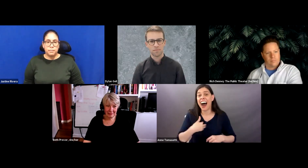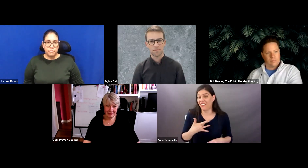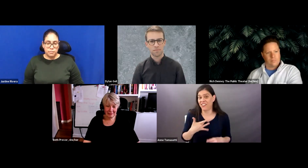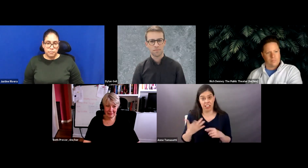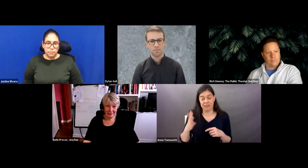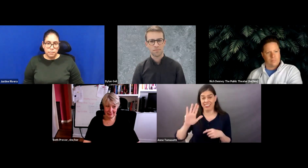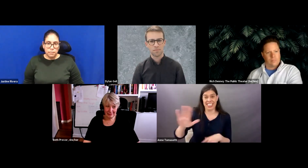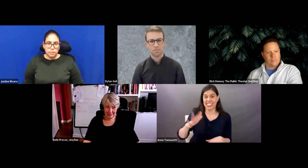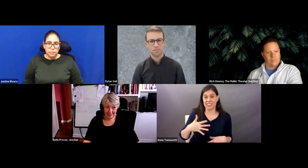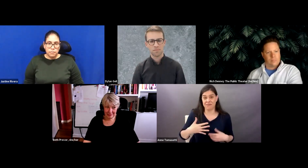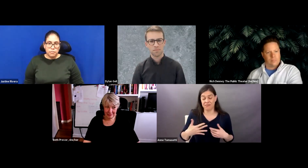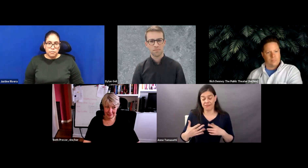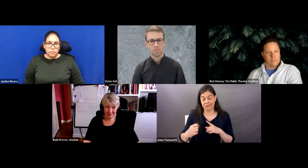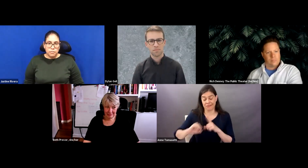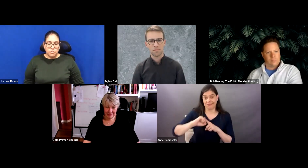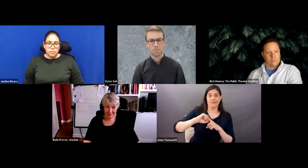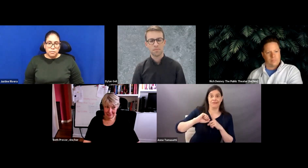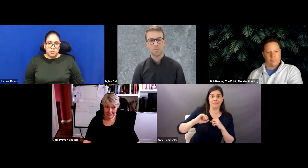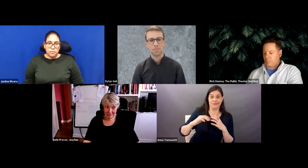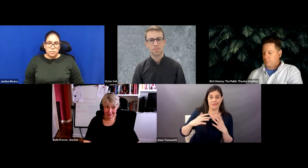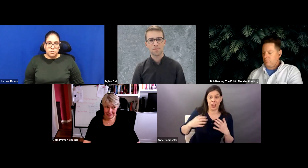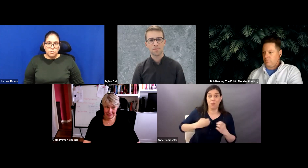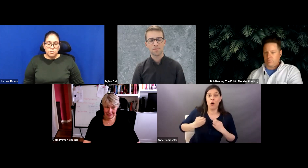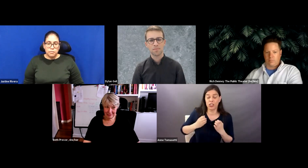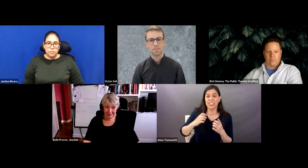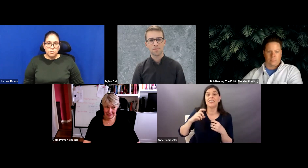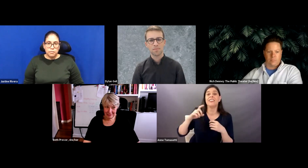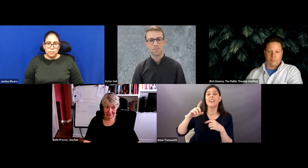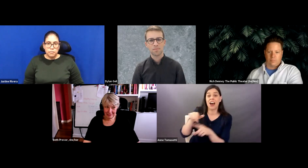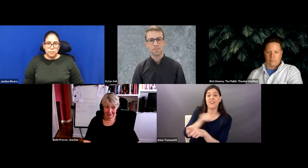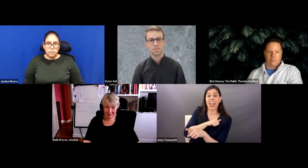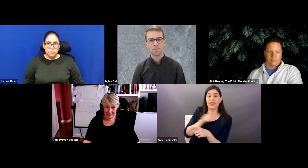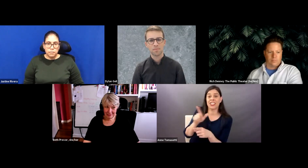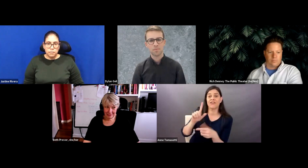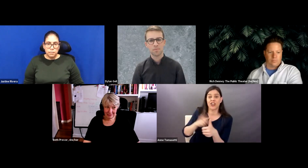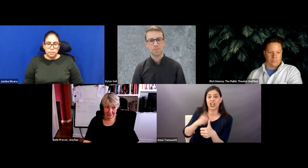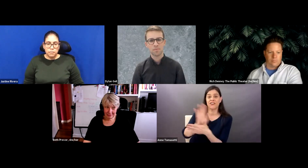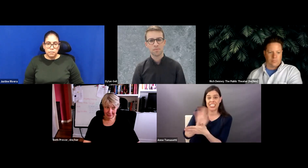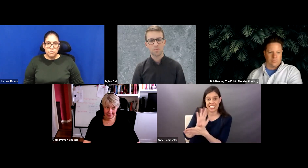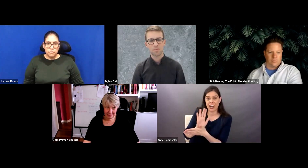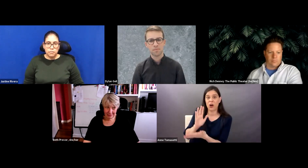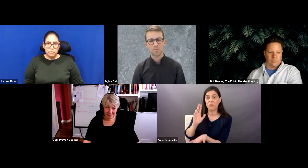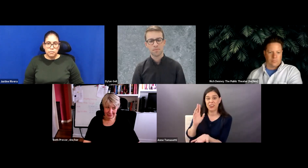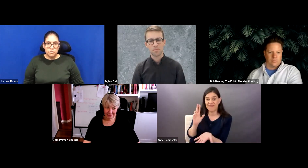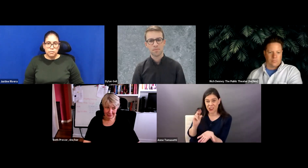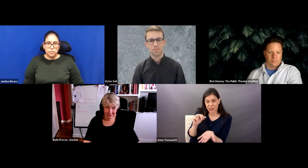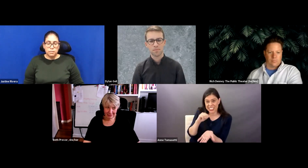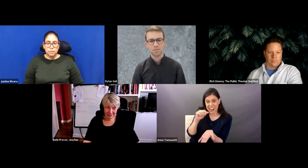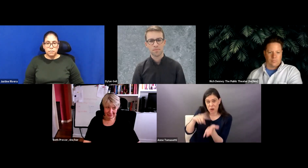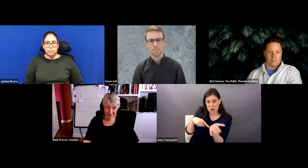to see that. So I felt that his emotions, his first video that